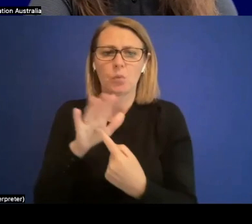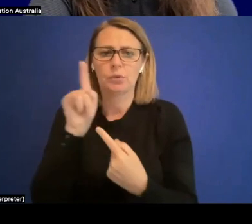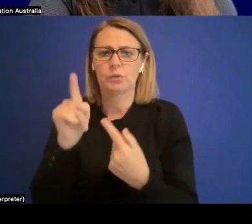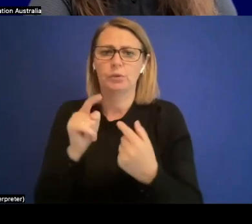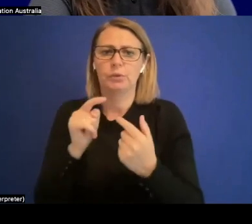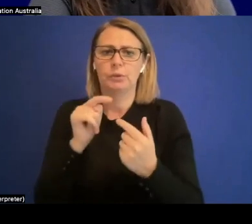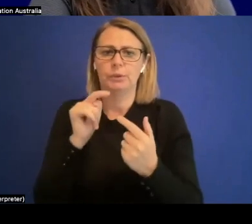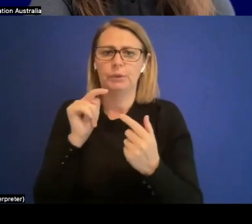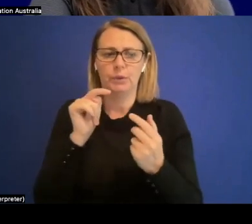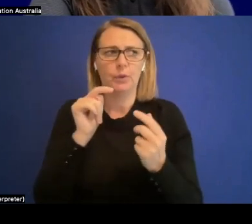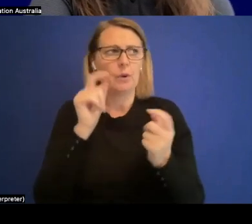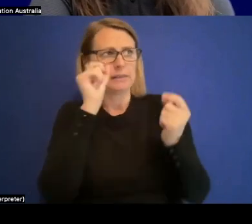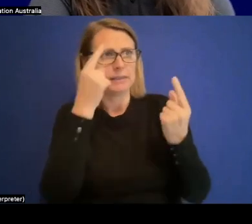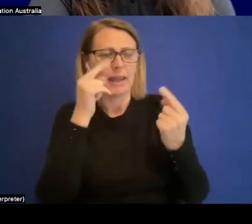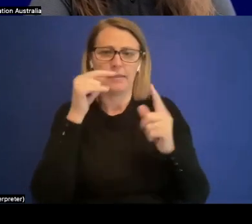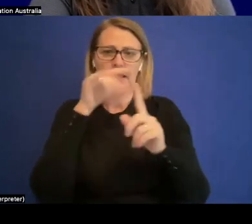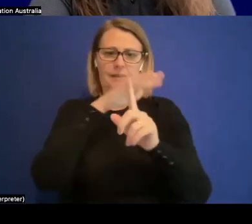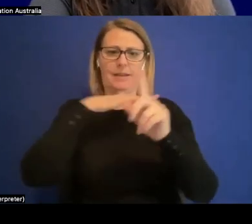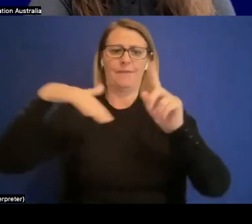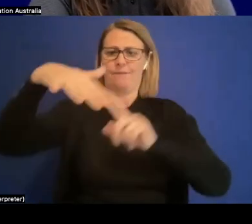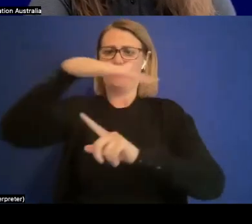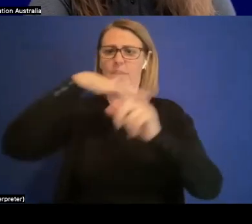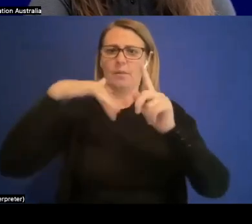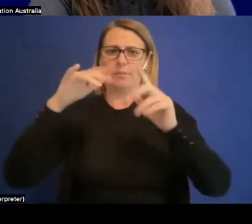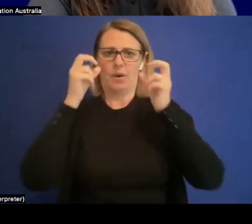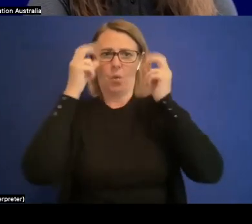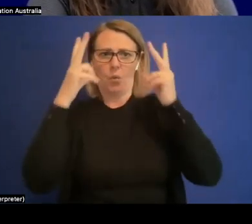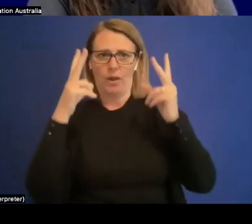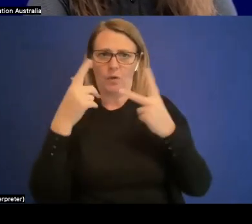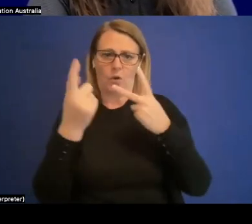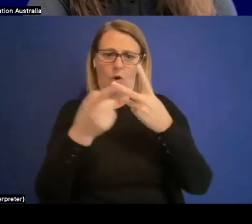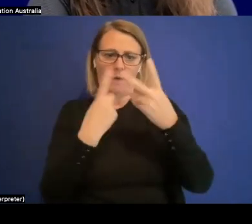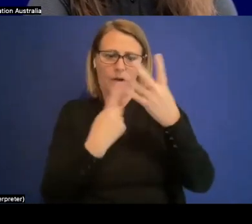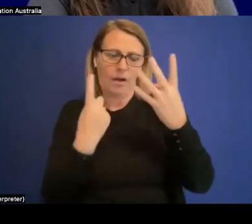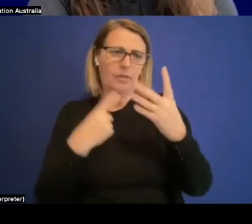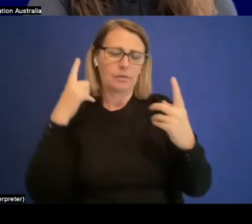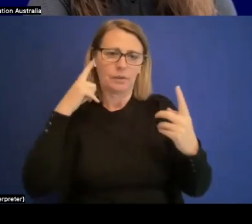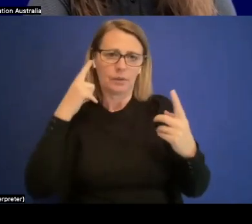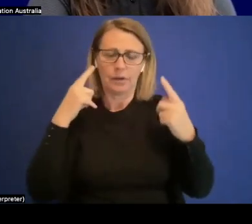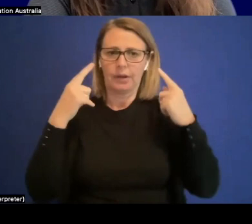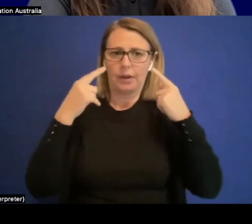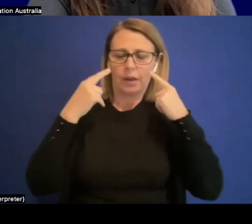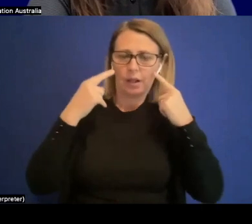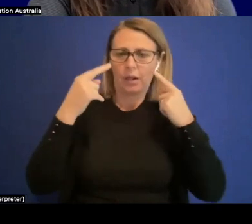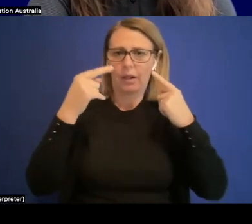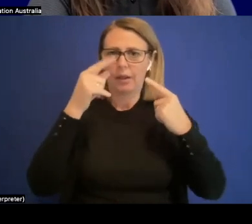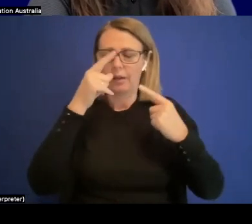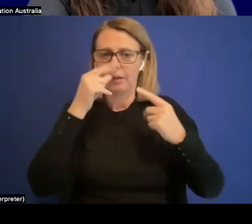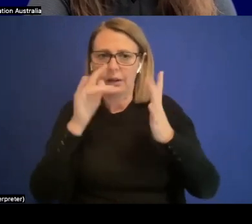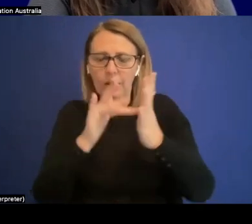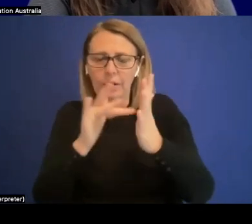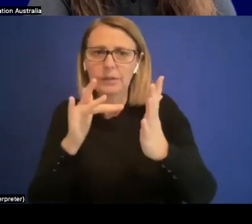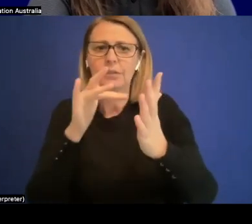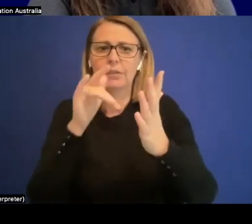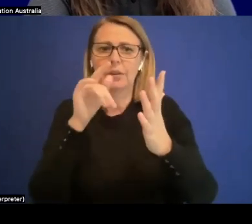awareness, so building awareness of the other senses and the other senses that can help them